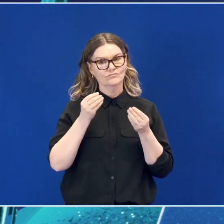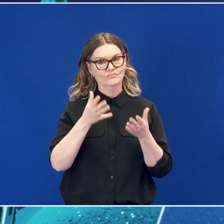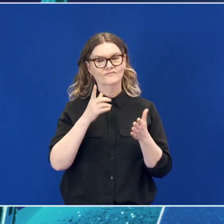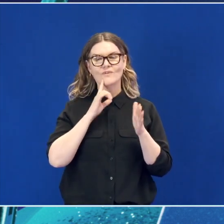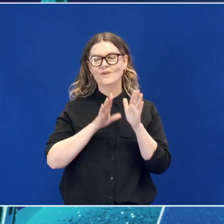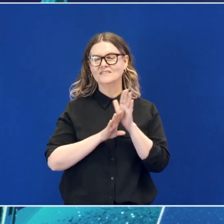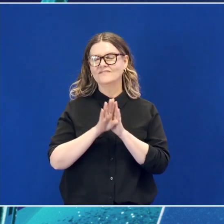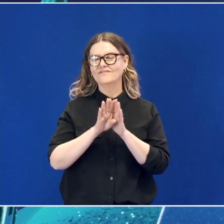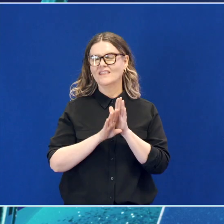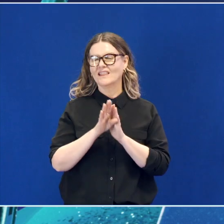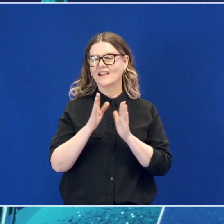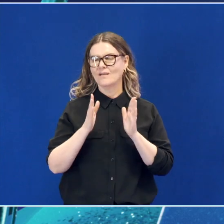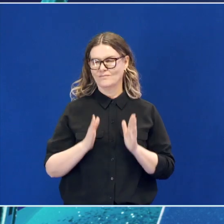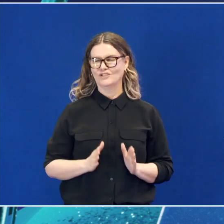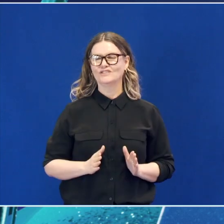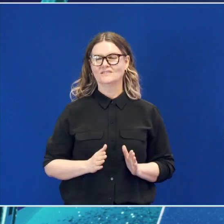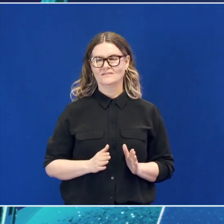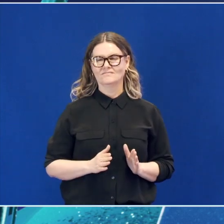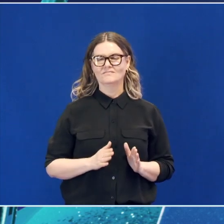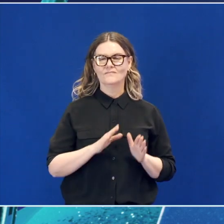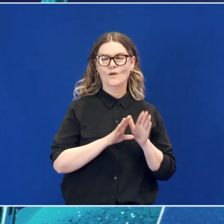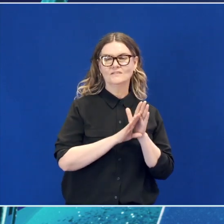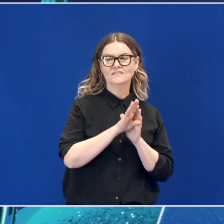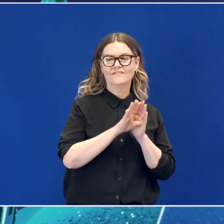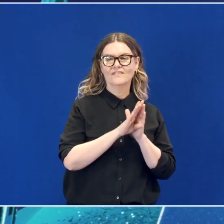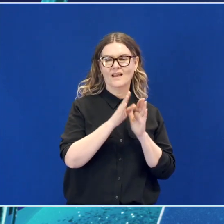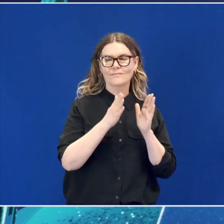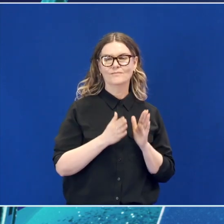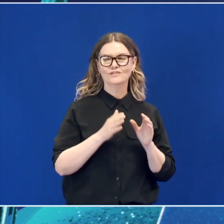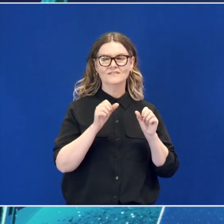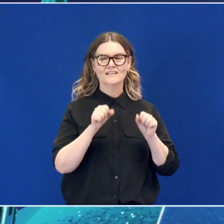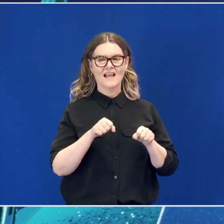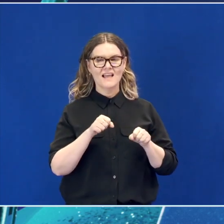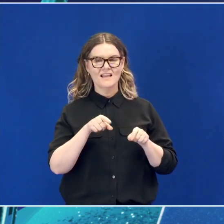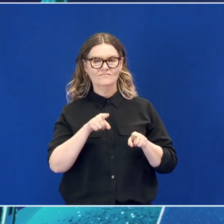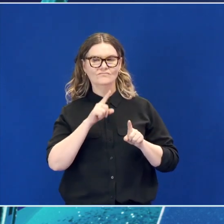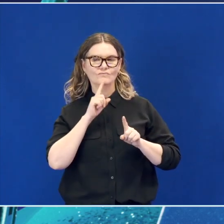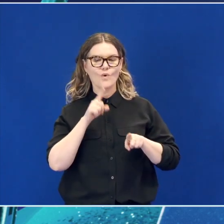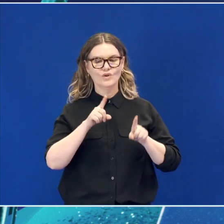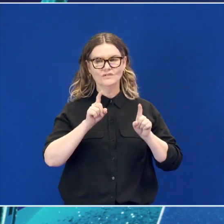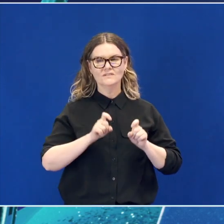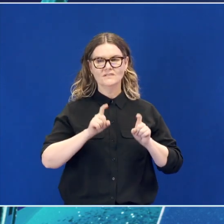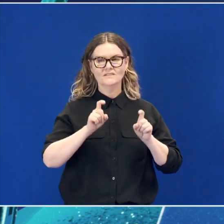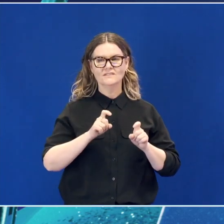test for accessibility and then fix all those, and then she's going to create a PR, okay, and --